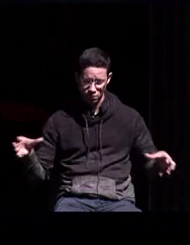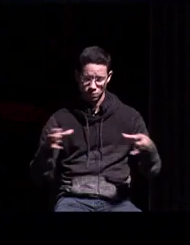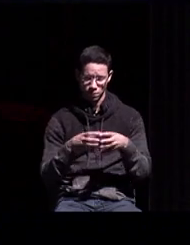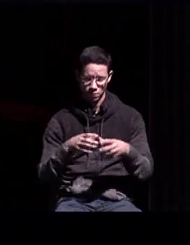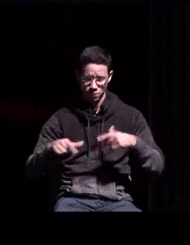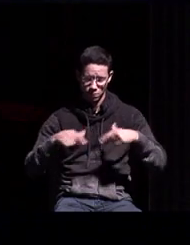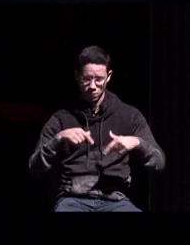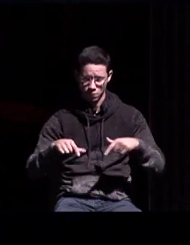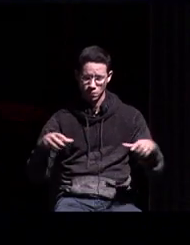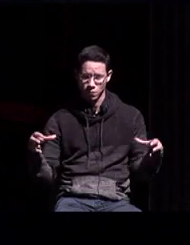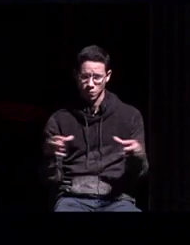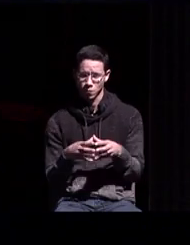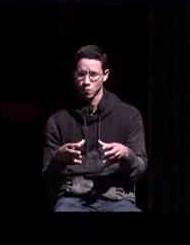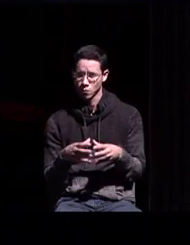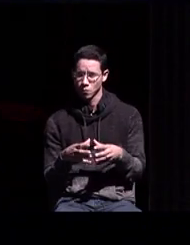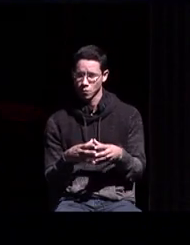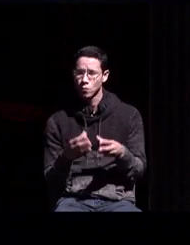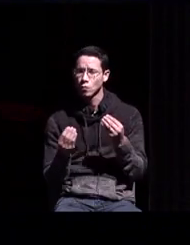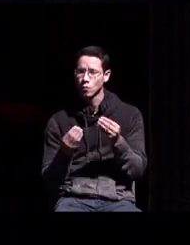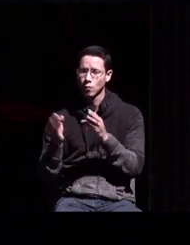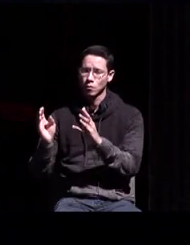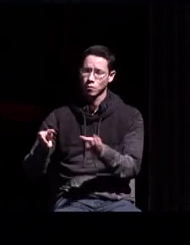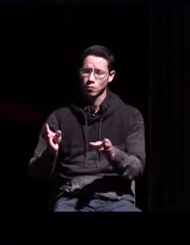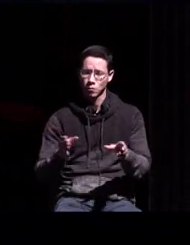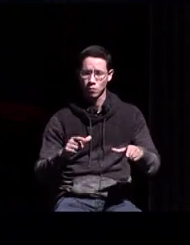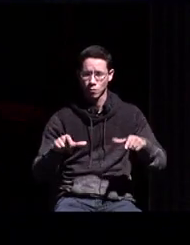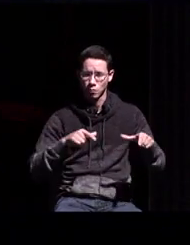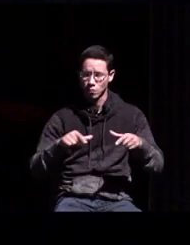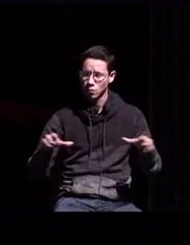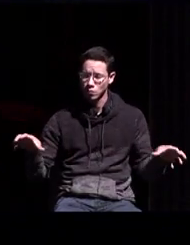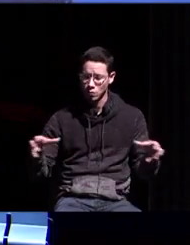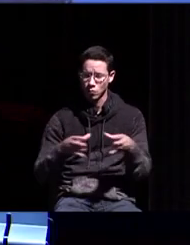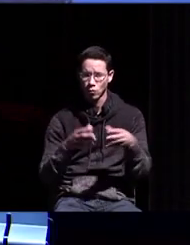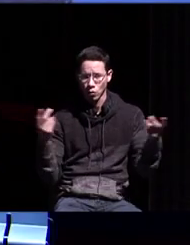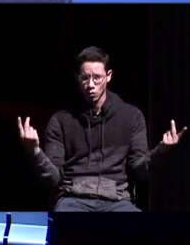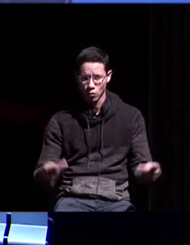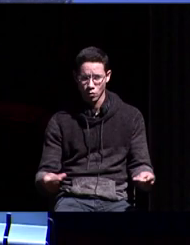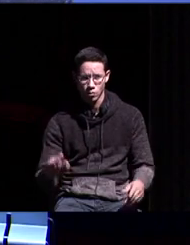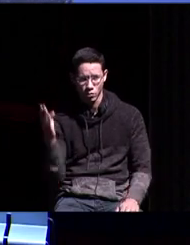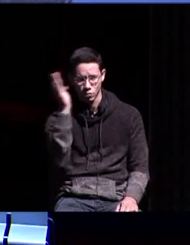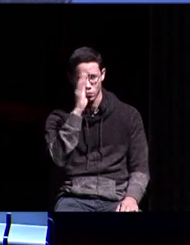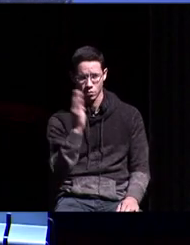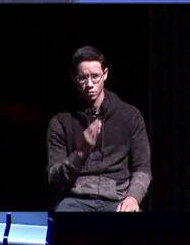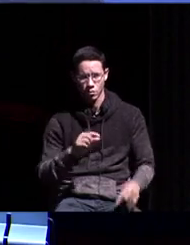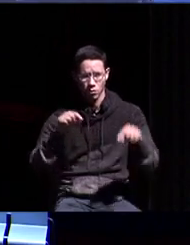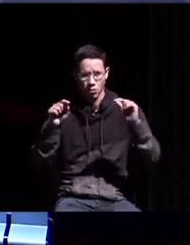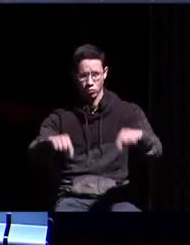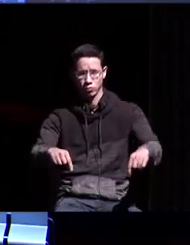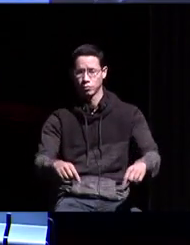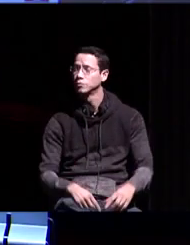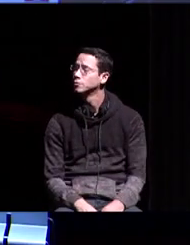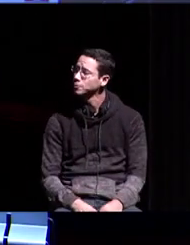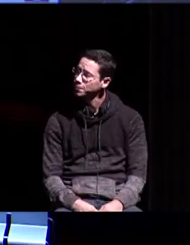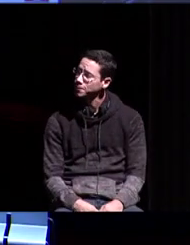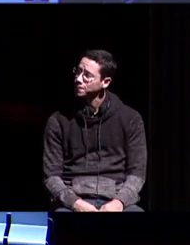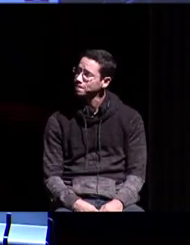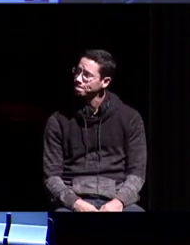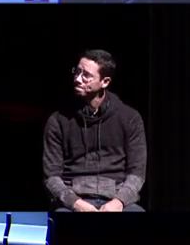How is the Brazilian working class organized today? Basically, the union enrollment